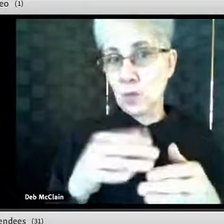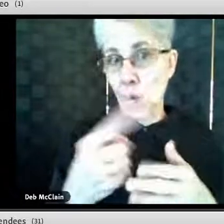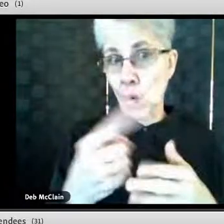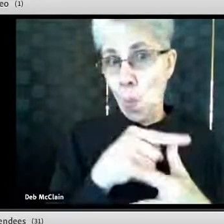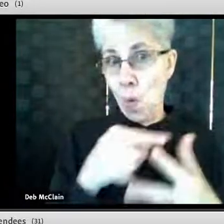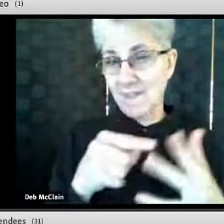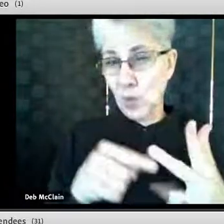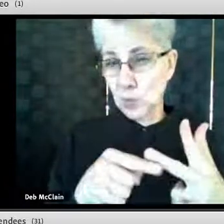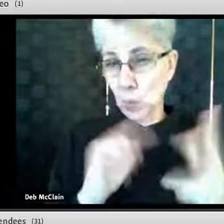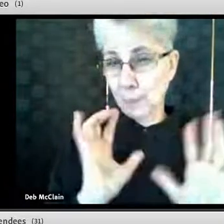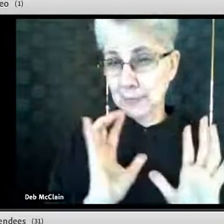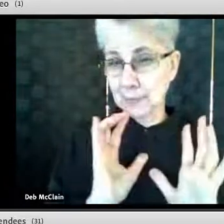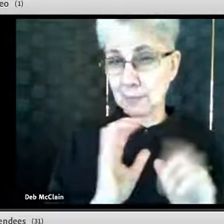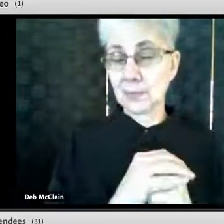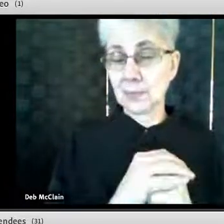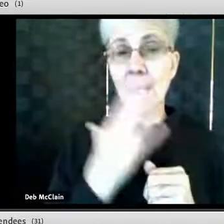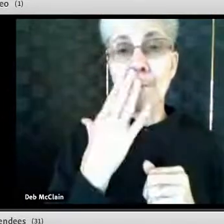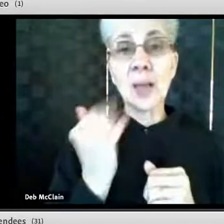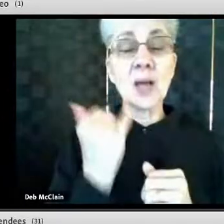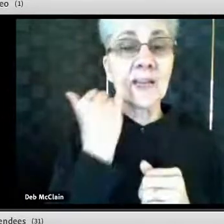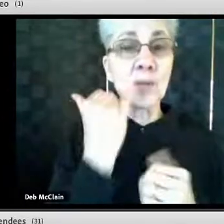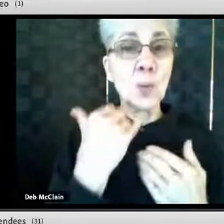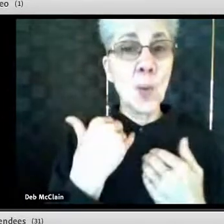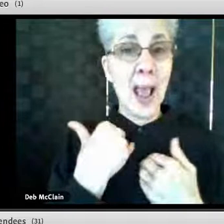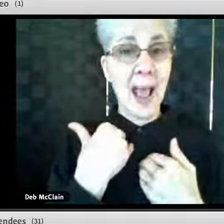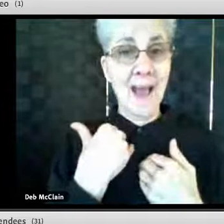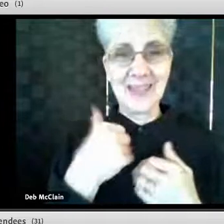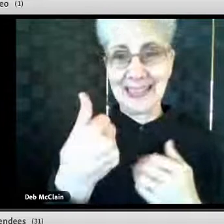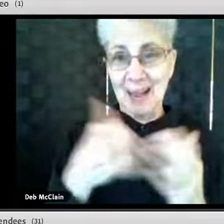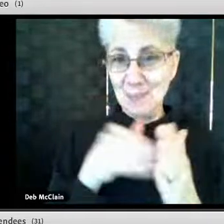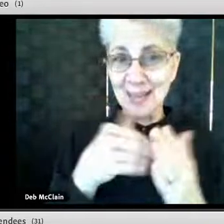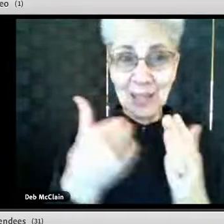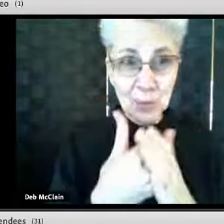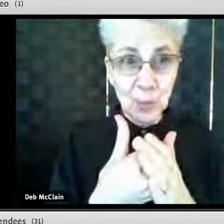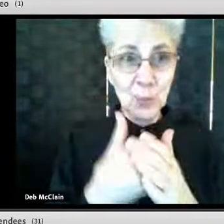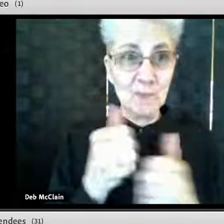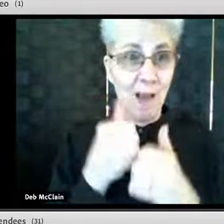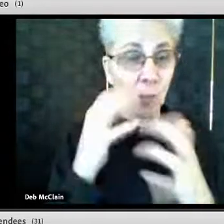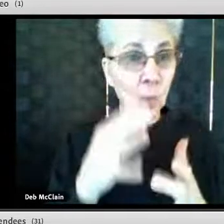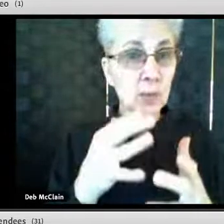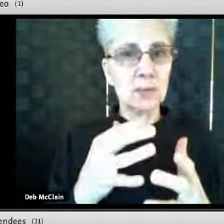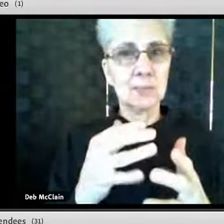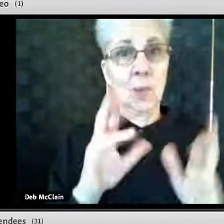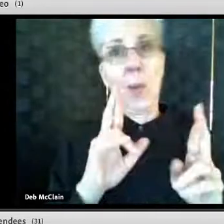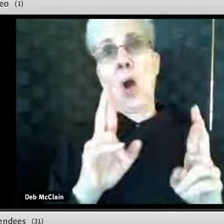wants you to focus on one of those, and because if you have 10 million new followers,